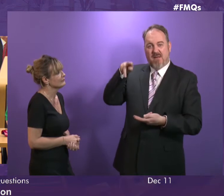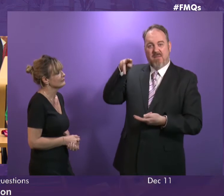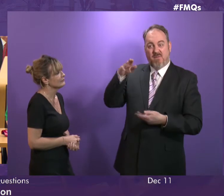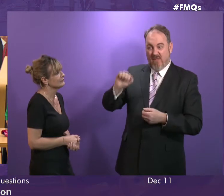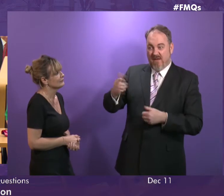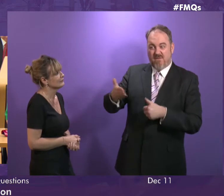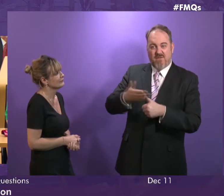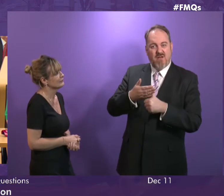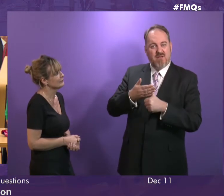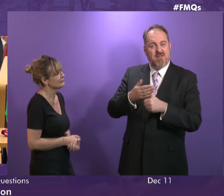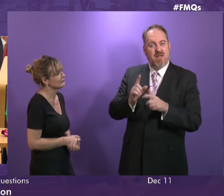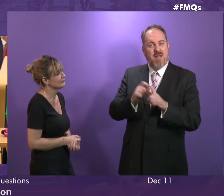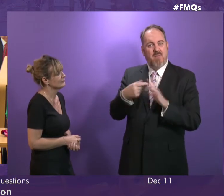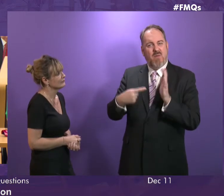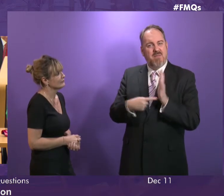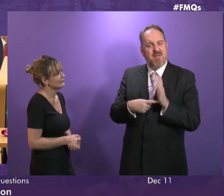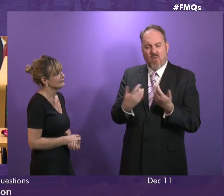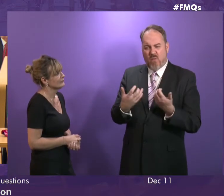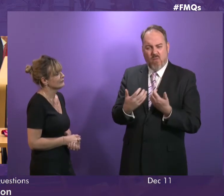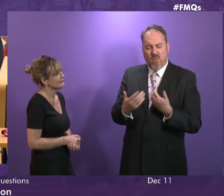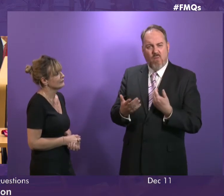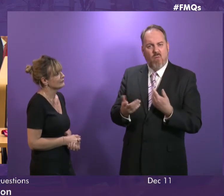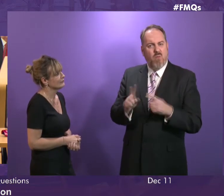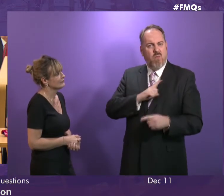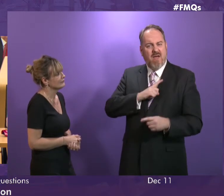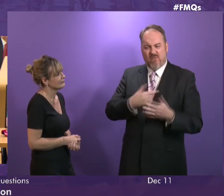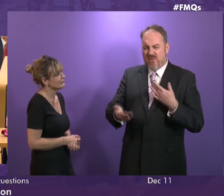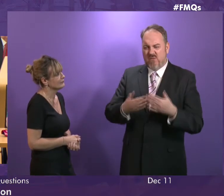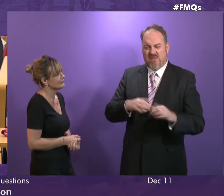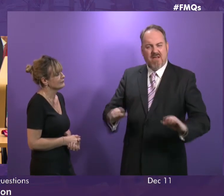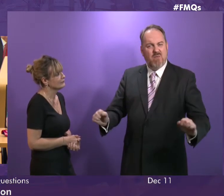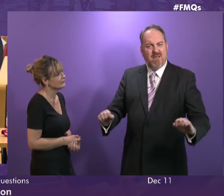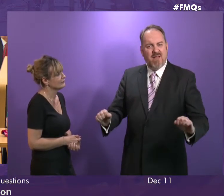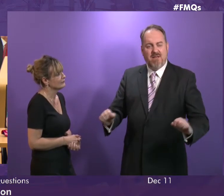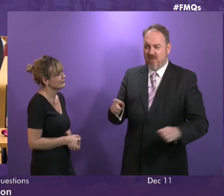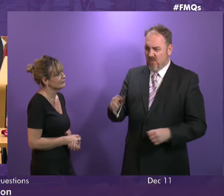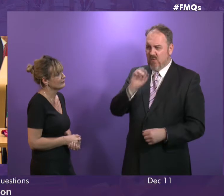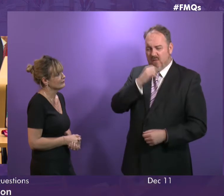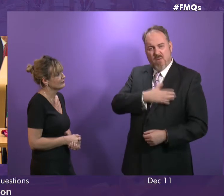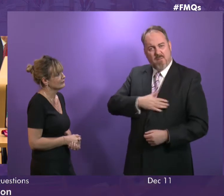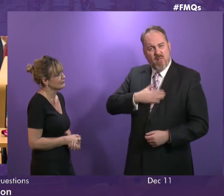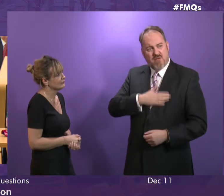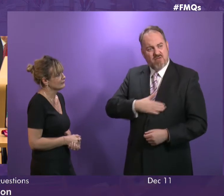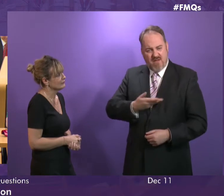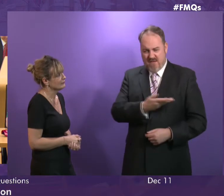not being made? Will the First Minister apologise for that to the thousands of people who feel